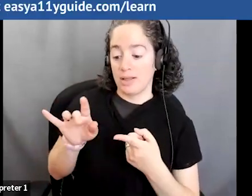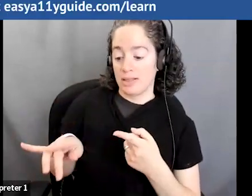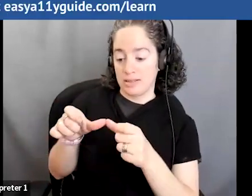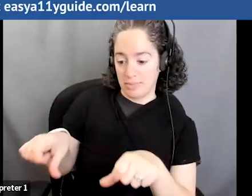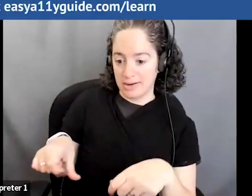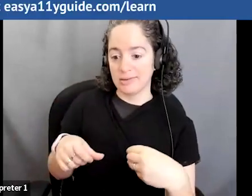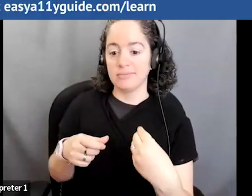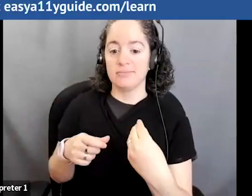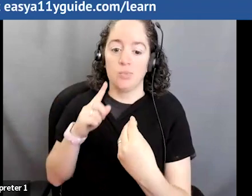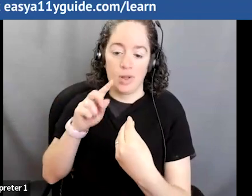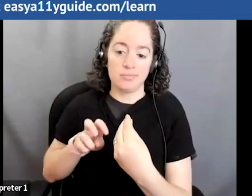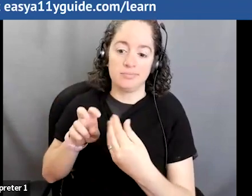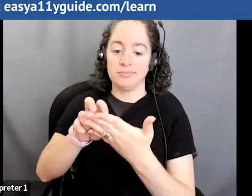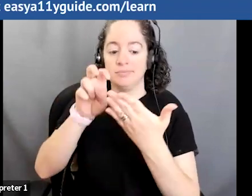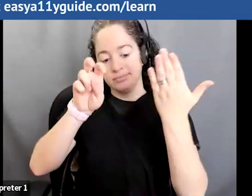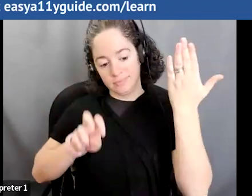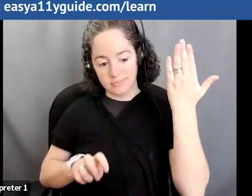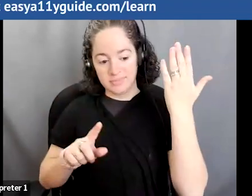Now I'm going to get out my soapbox.